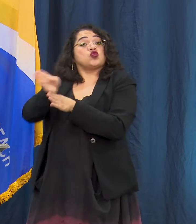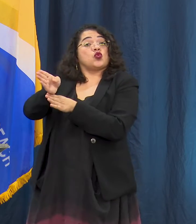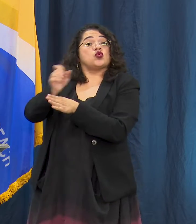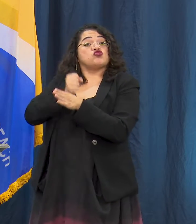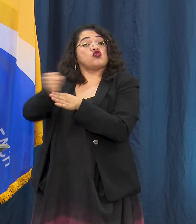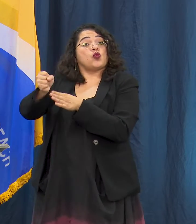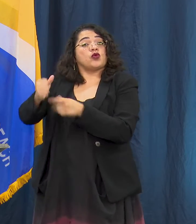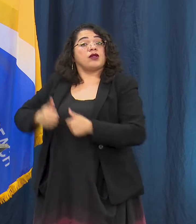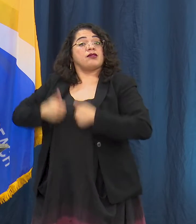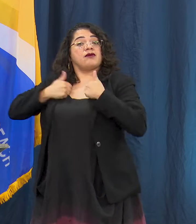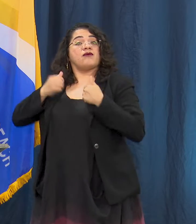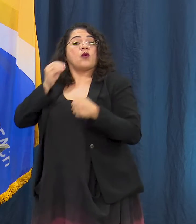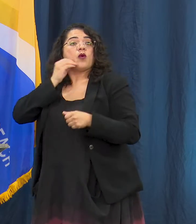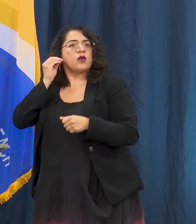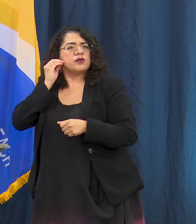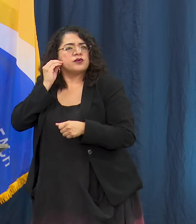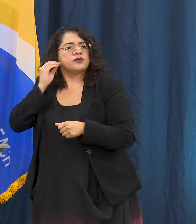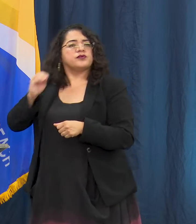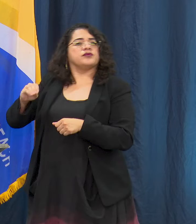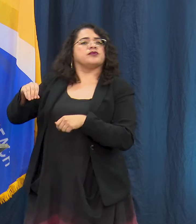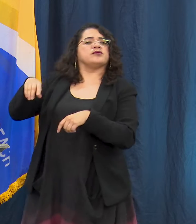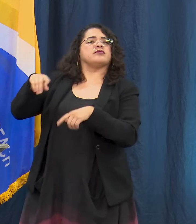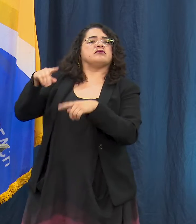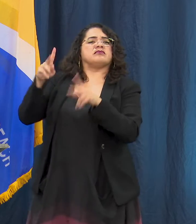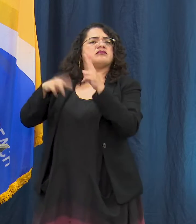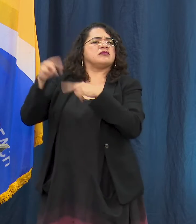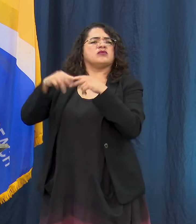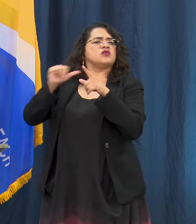staff to admit or tests, or facilities that don't have the ability to run the